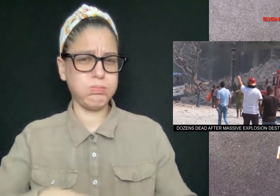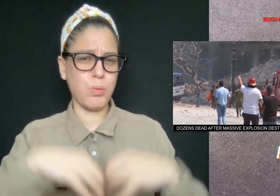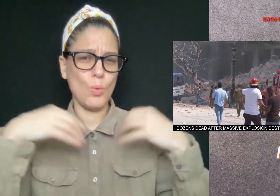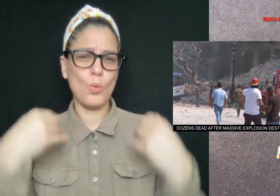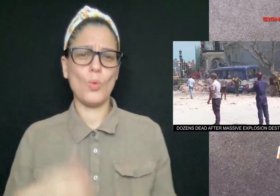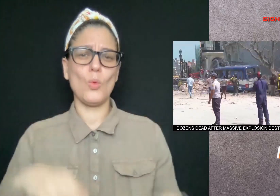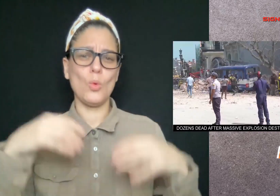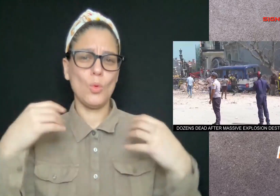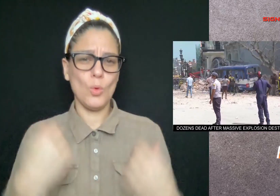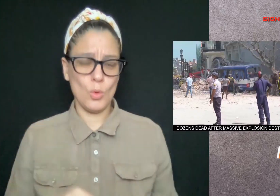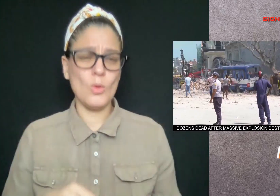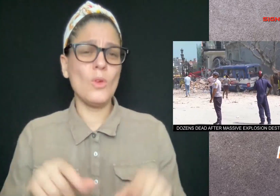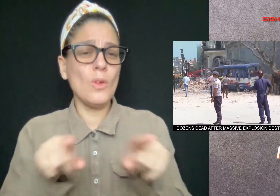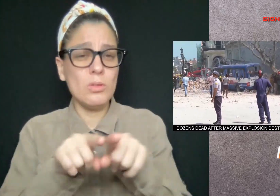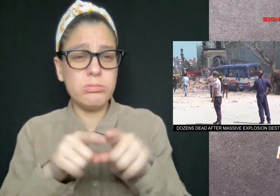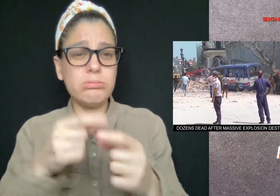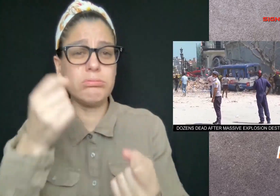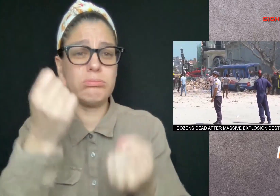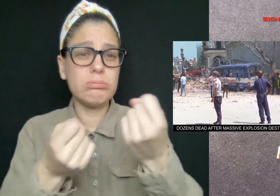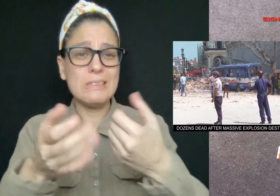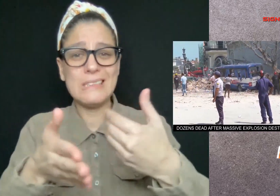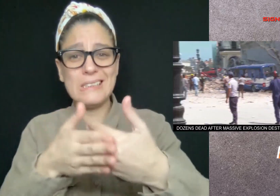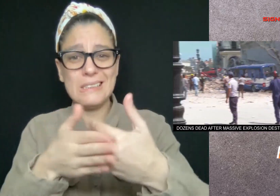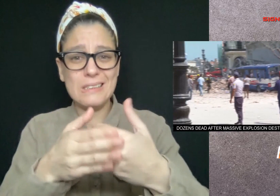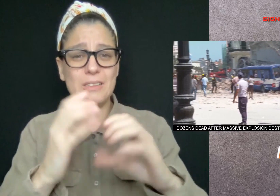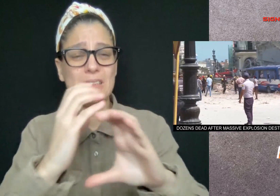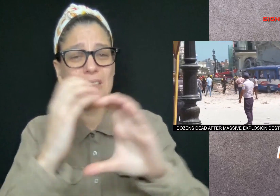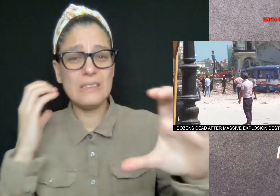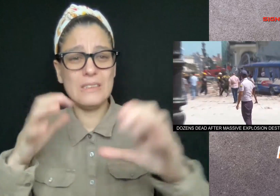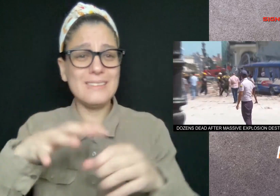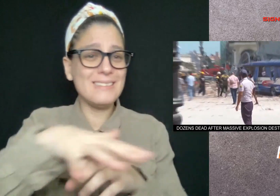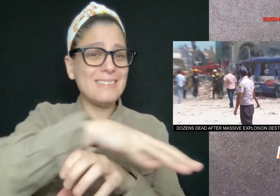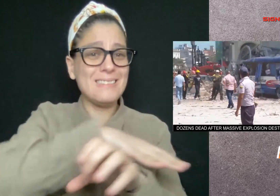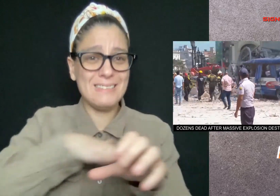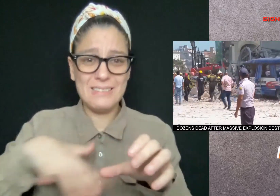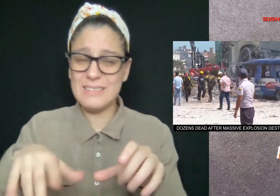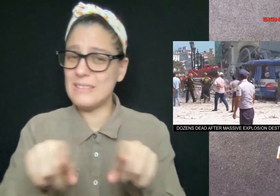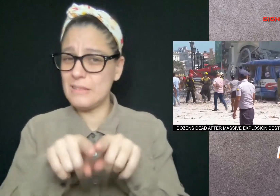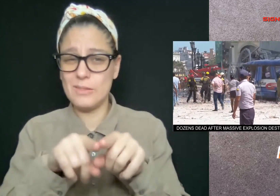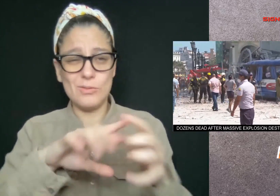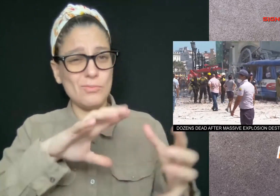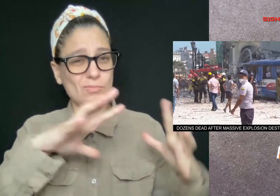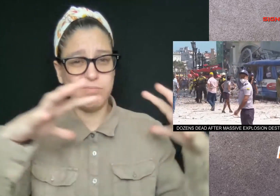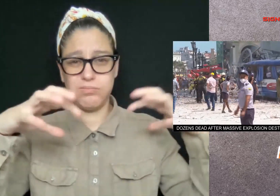the hotel was completely destroyed as well as buses and cars parked nearby